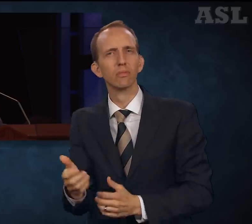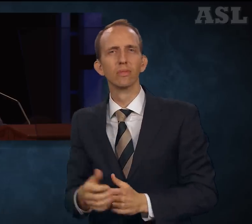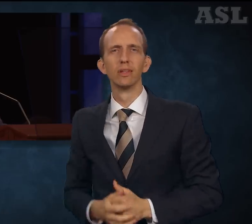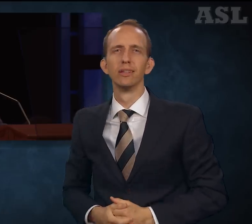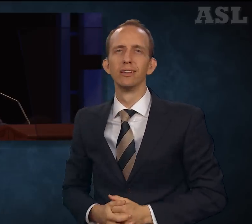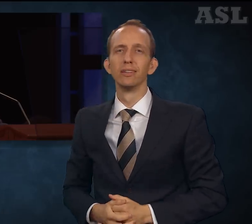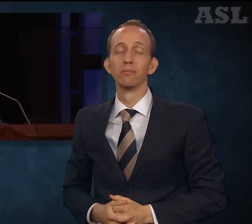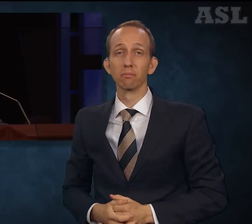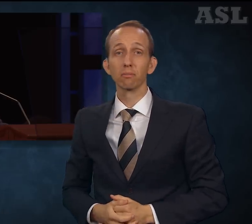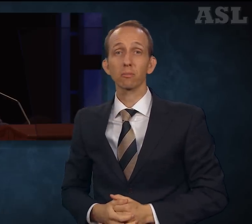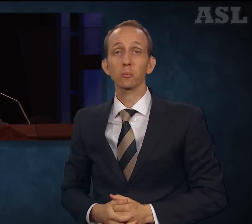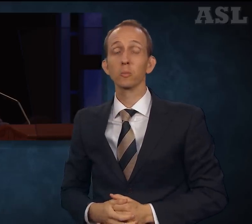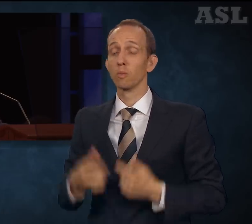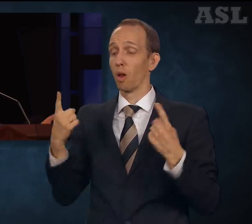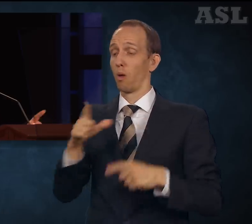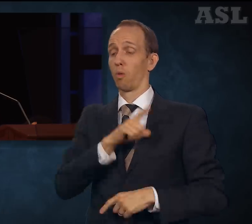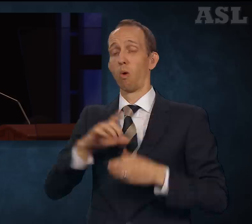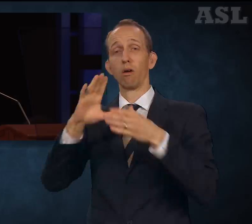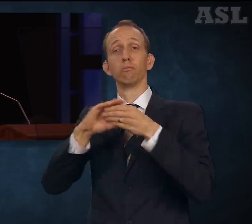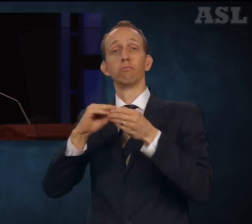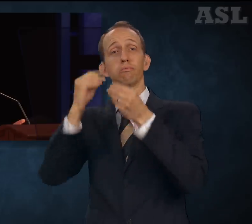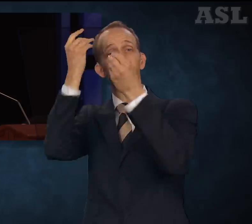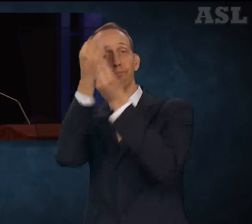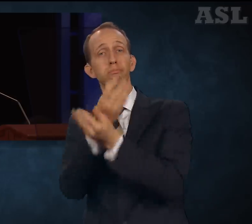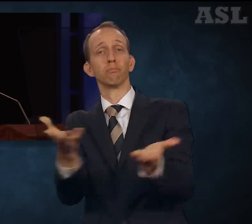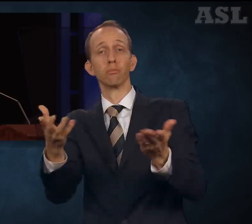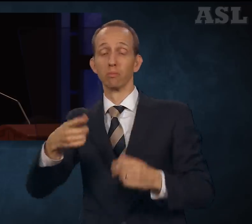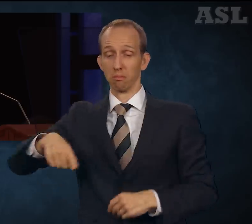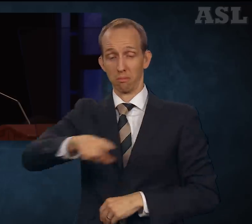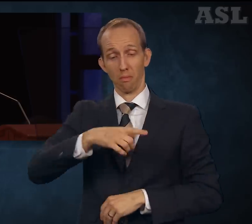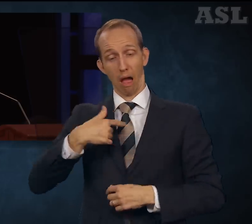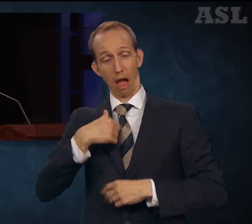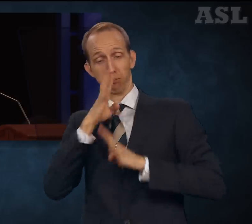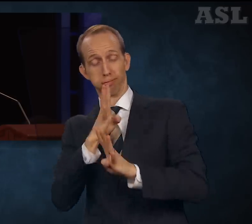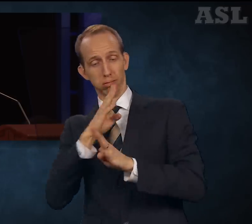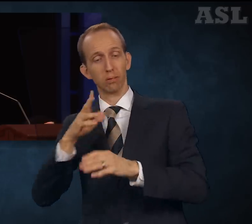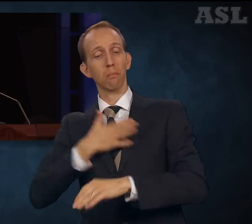THOSE WHOSE LINEAGE IS FROM